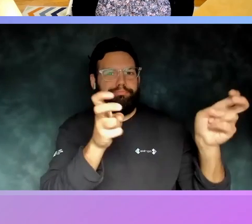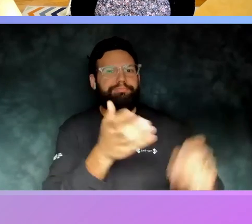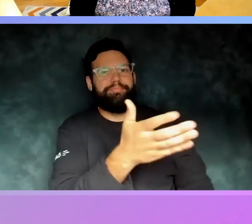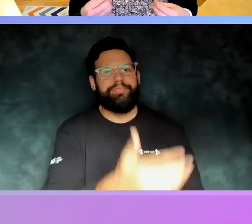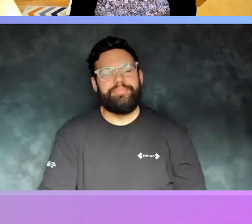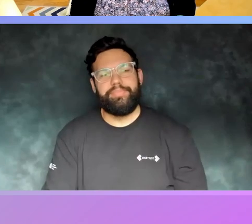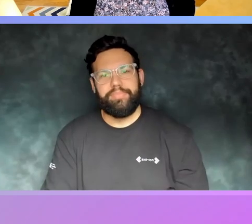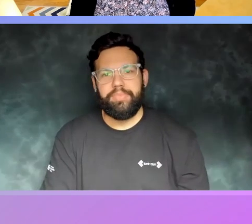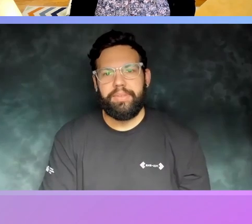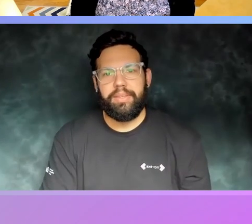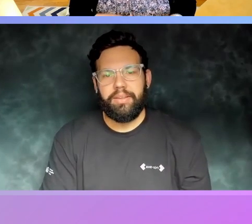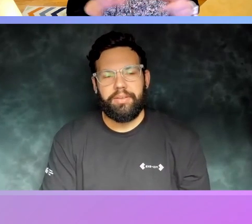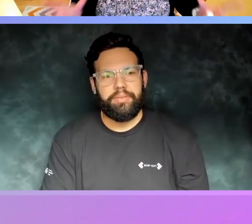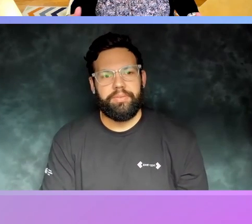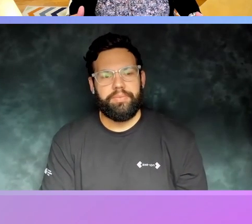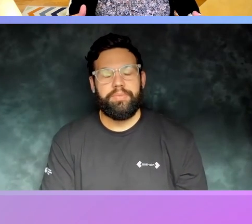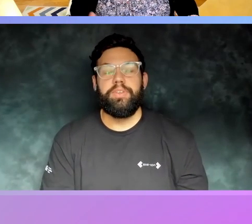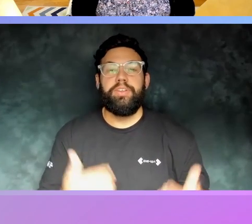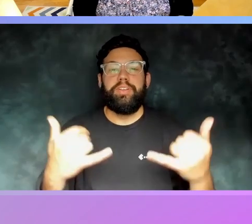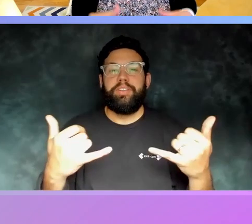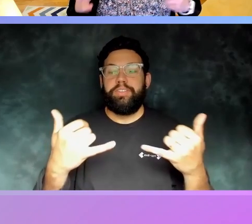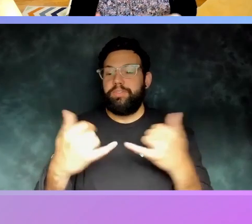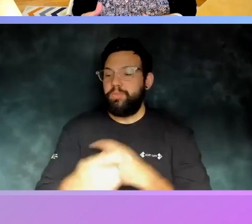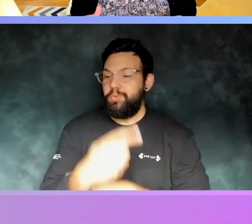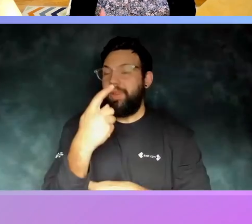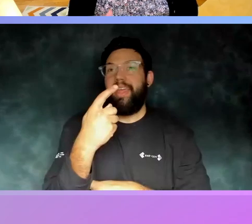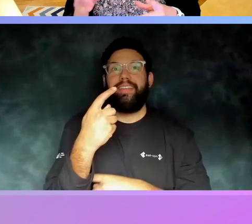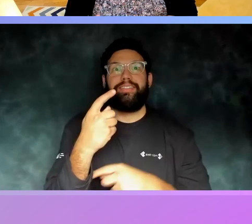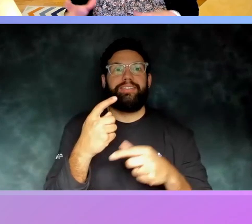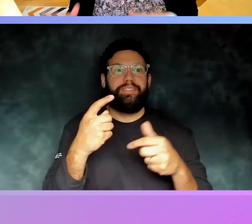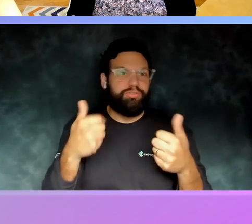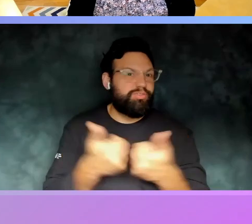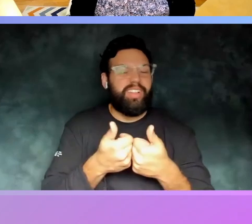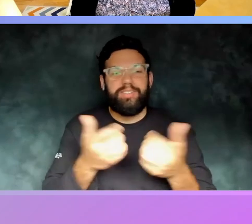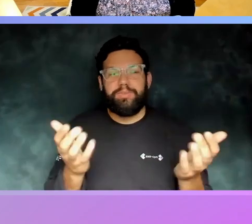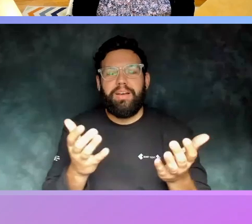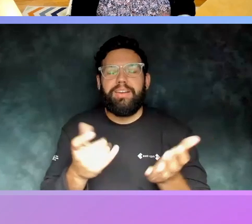this case it's a floating label. Once people start typing in the ideas that it will stay visually persistent